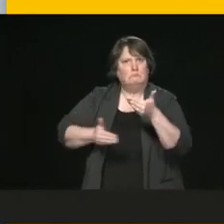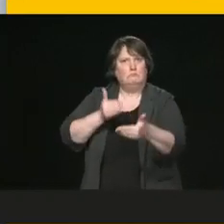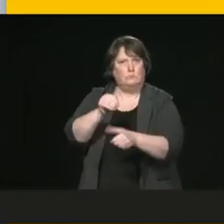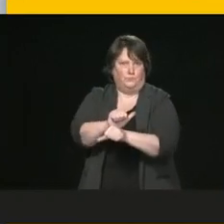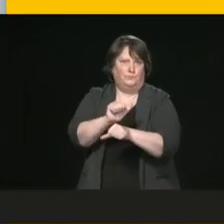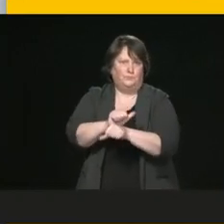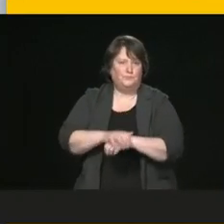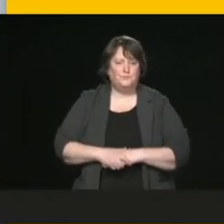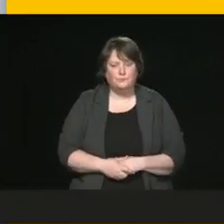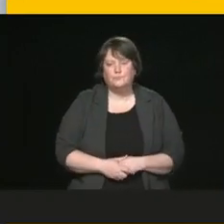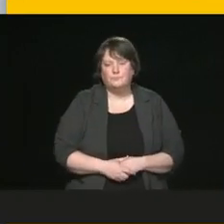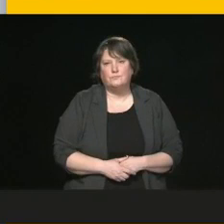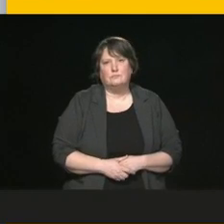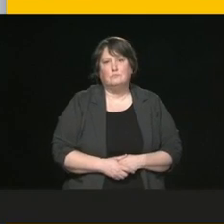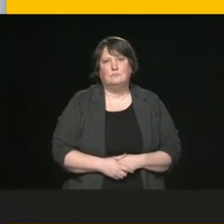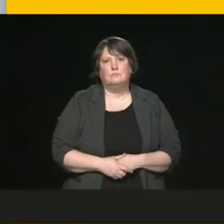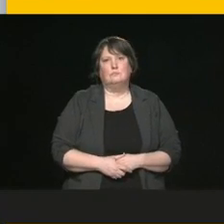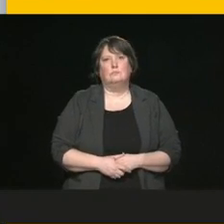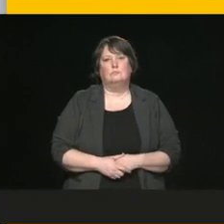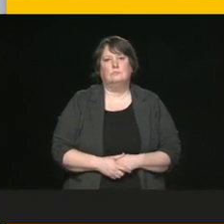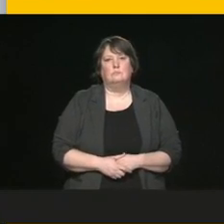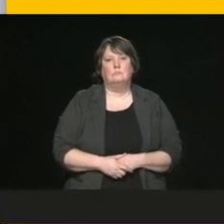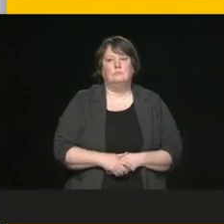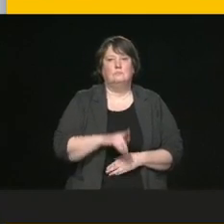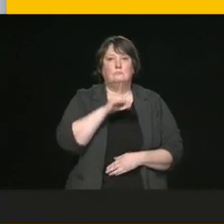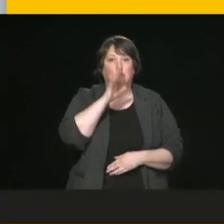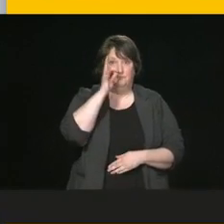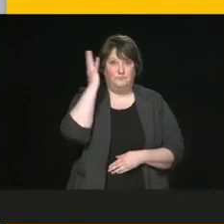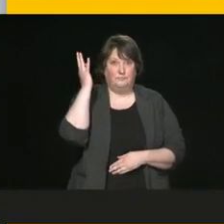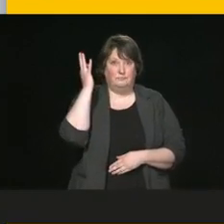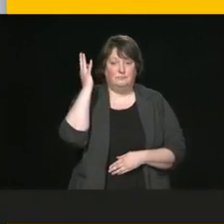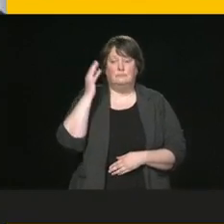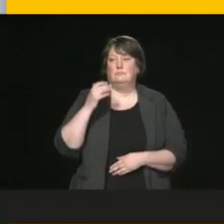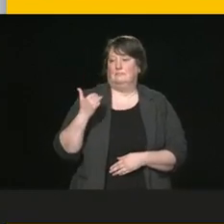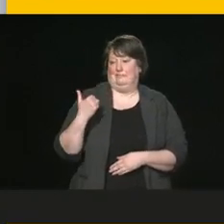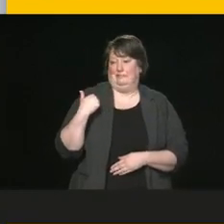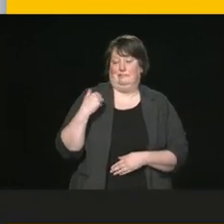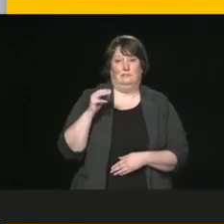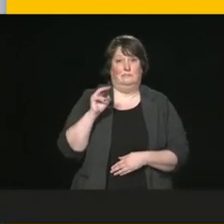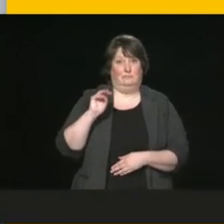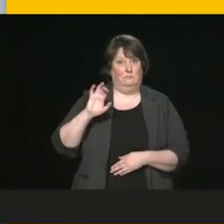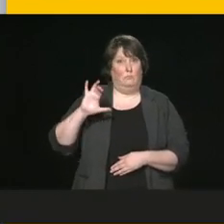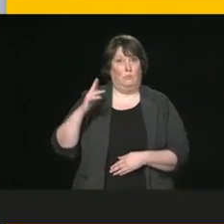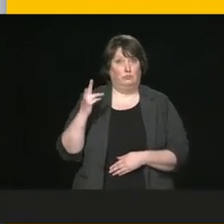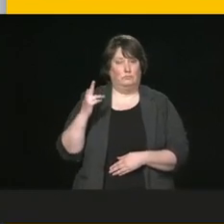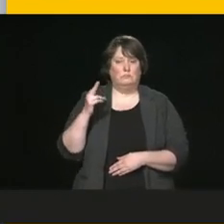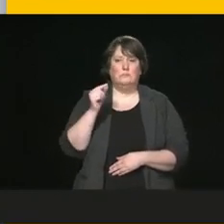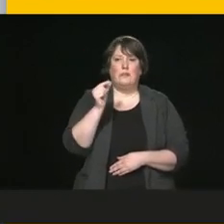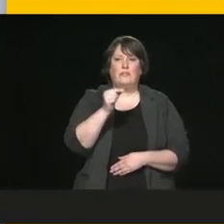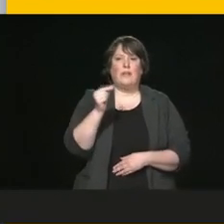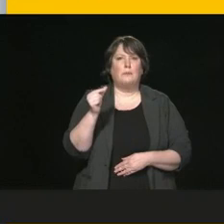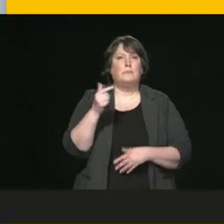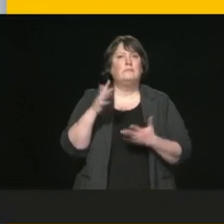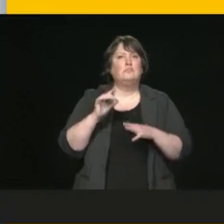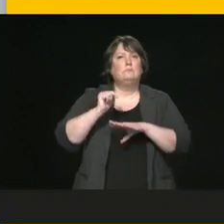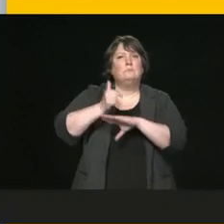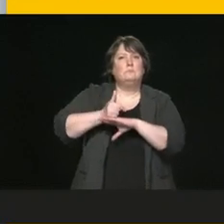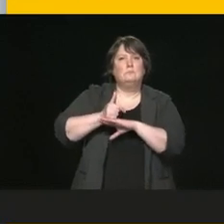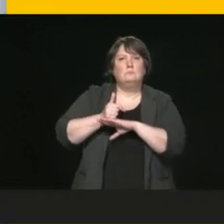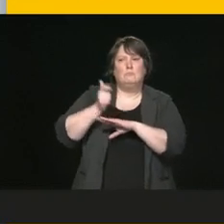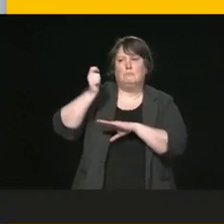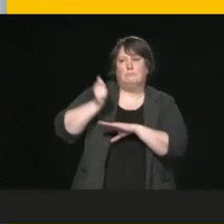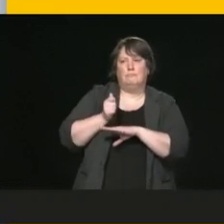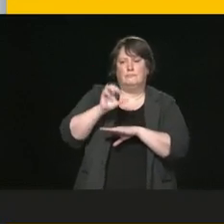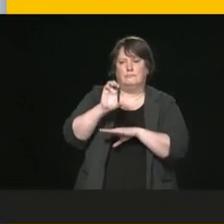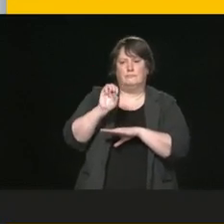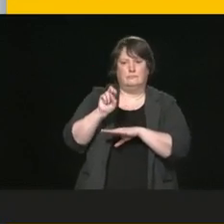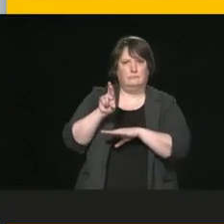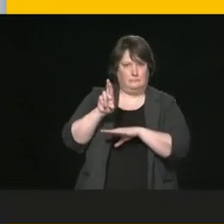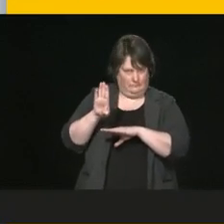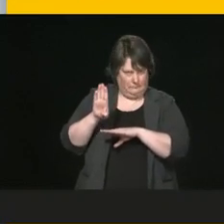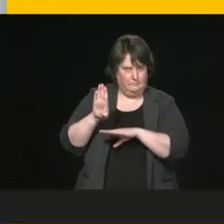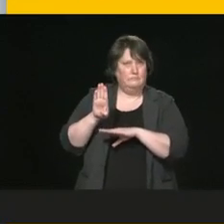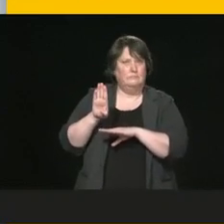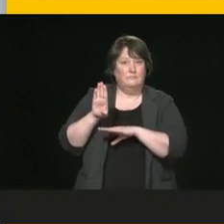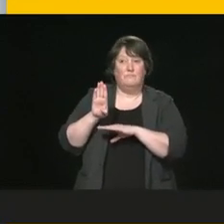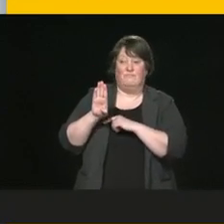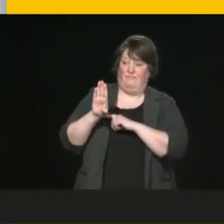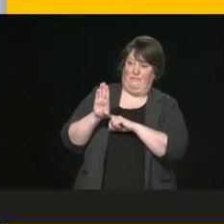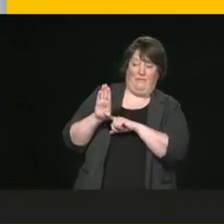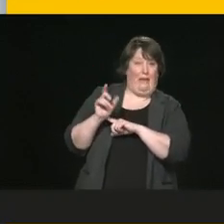HELP YOU DO YOUR JOB AND